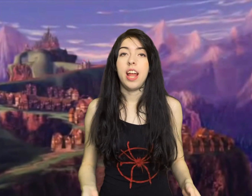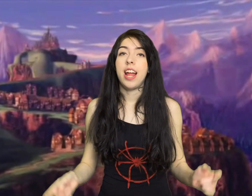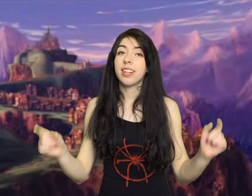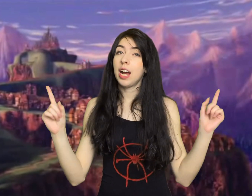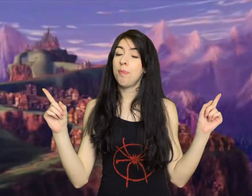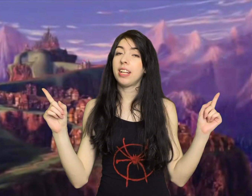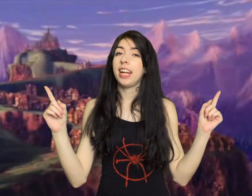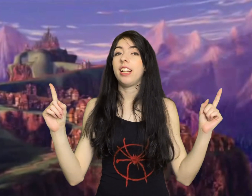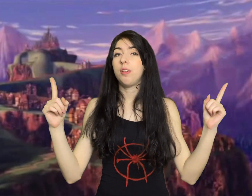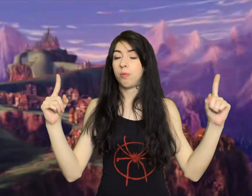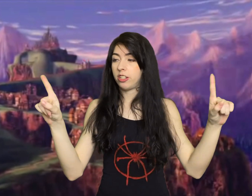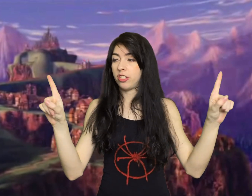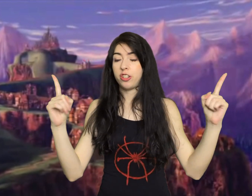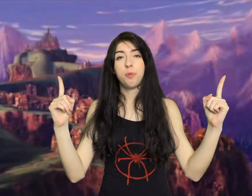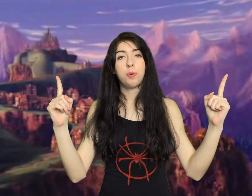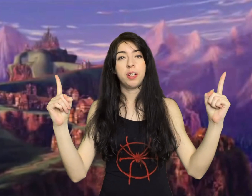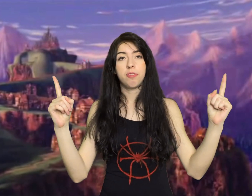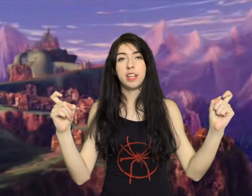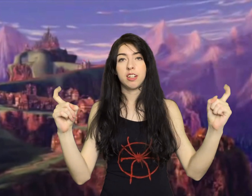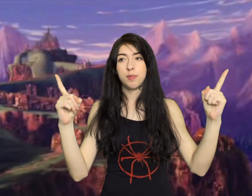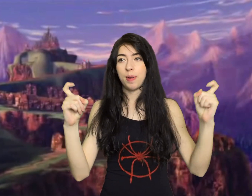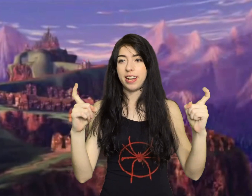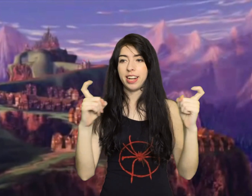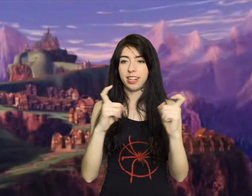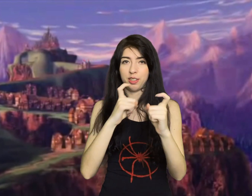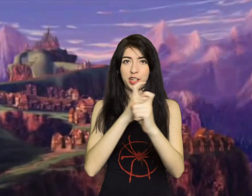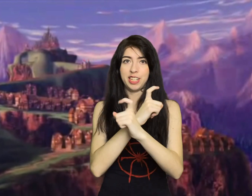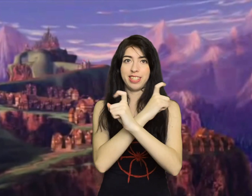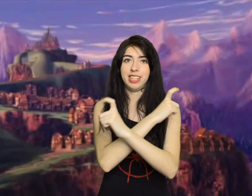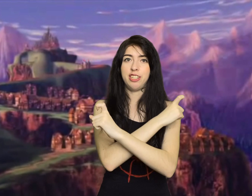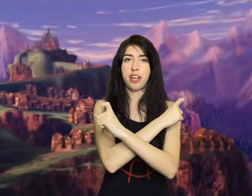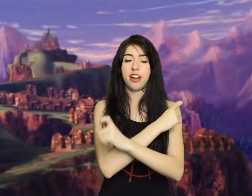and COMPLICATED which is two pointer fingers bending and crossing each other